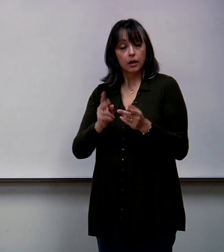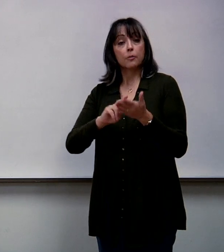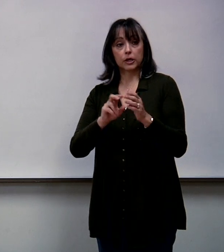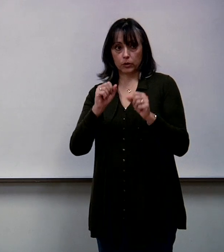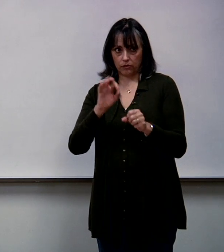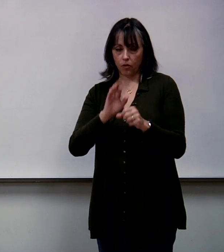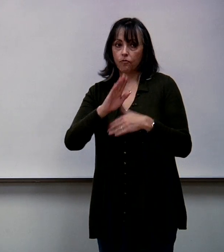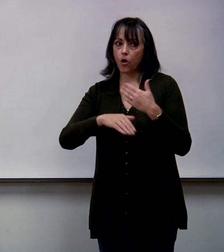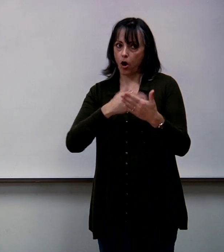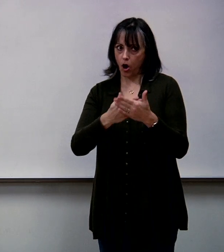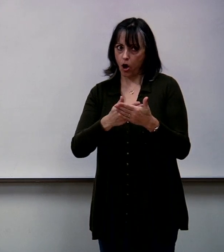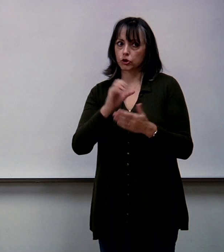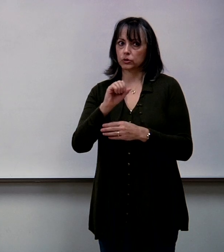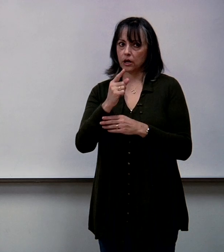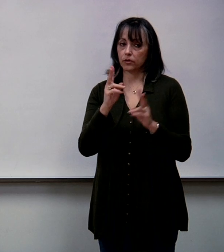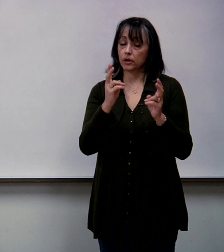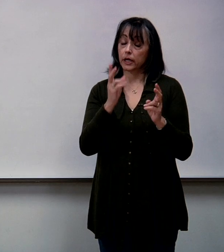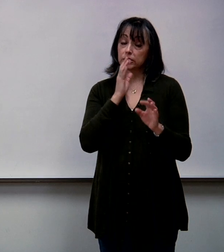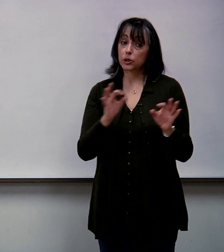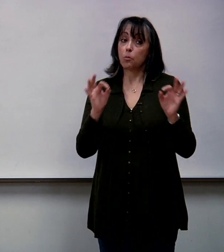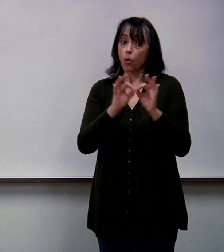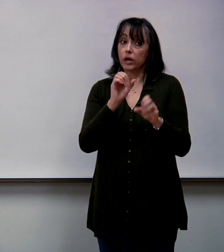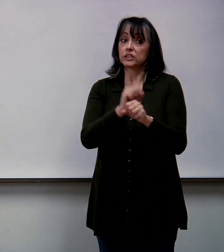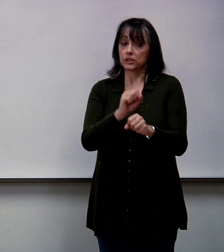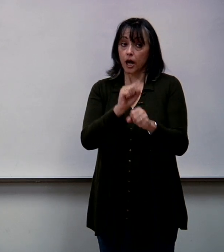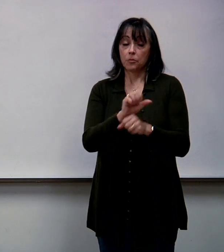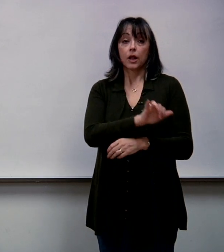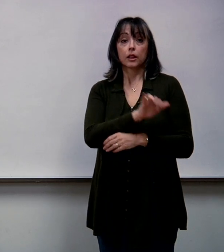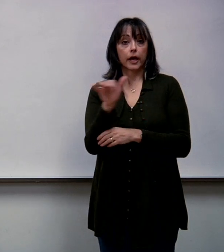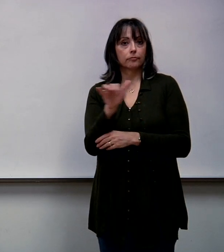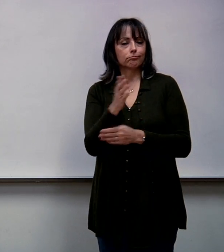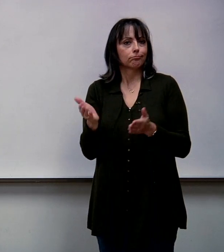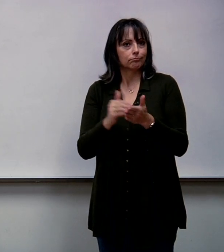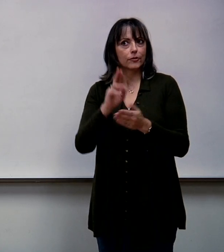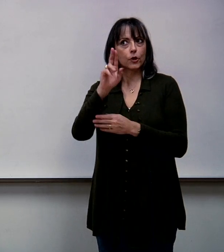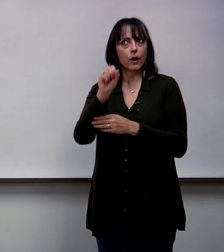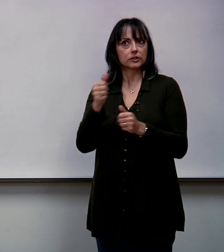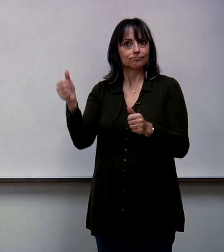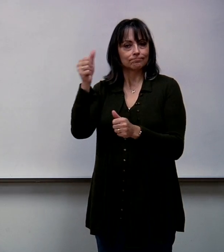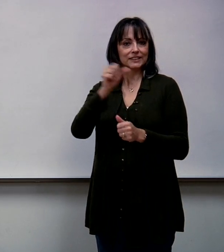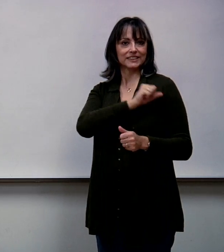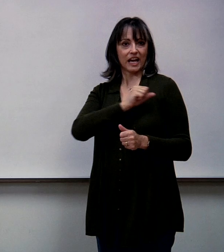issues. This is a very important job, just like in the United States Senate where all the senators that represent